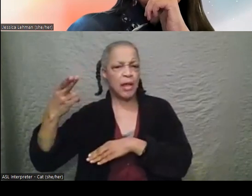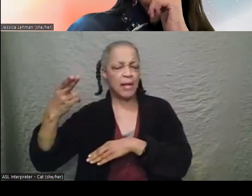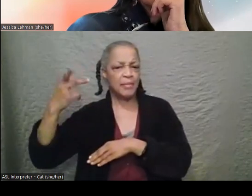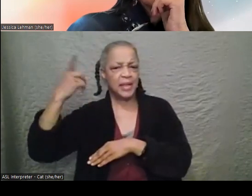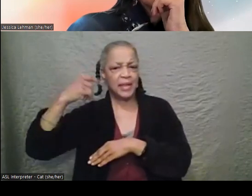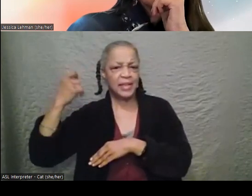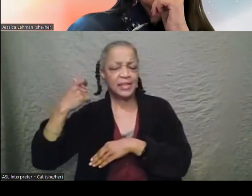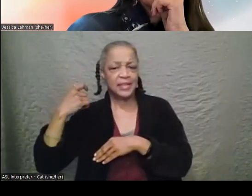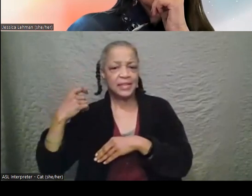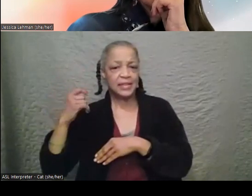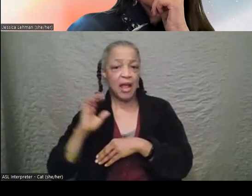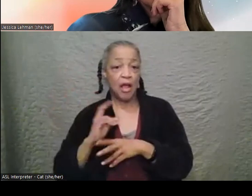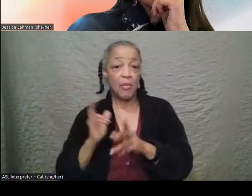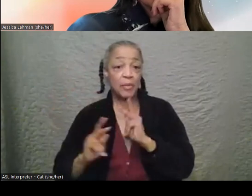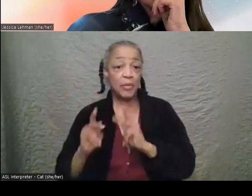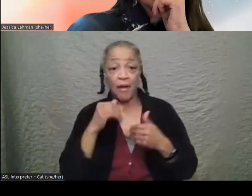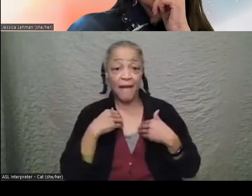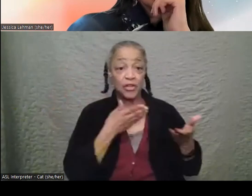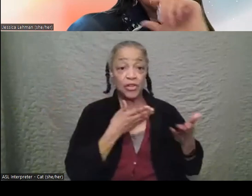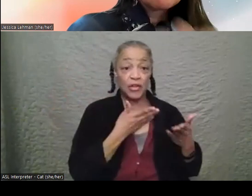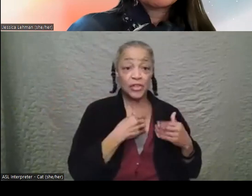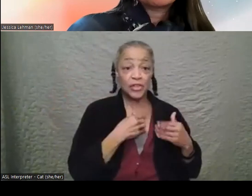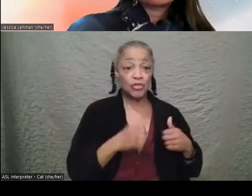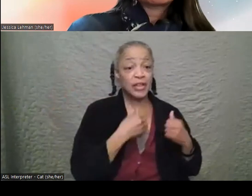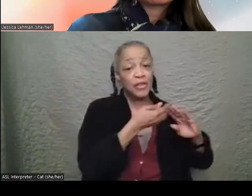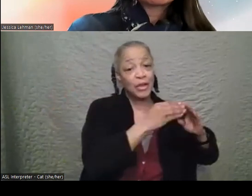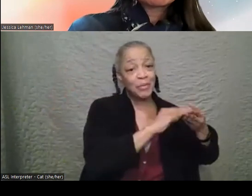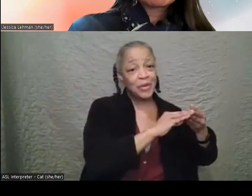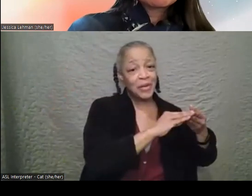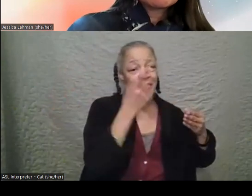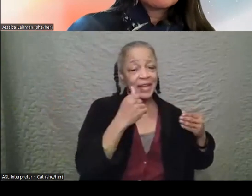individuals, the services to live in community because of the way Medicaid is structured,